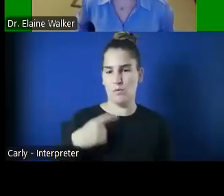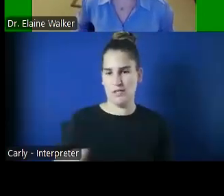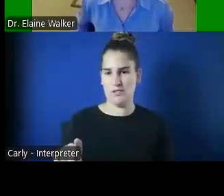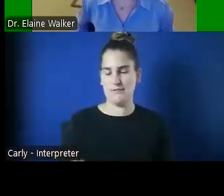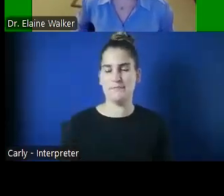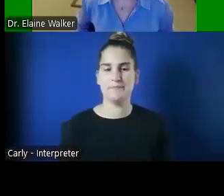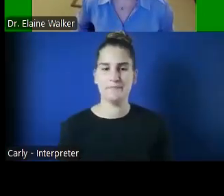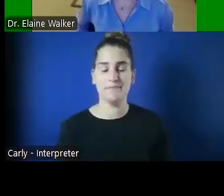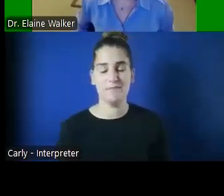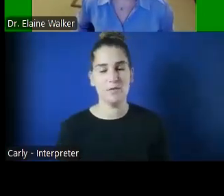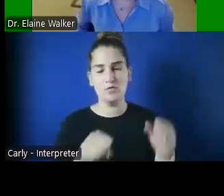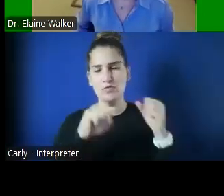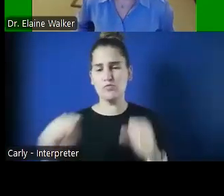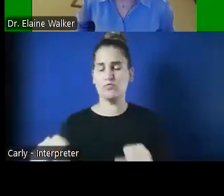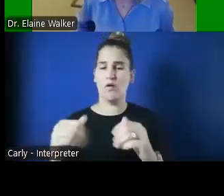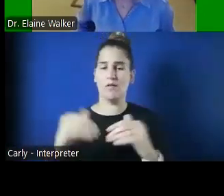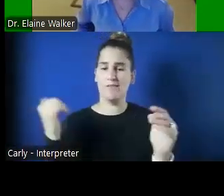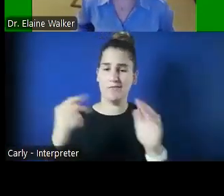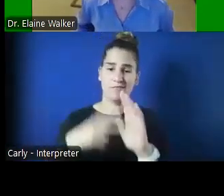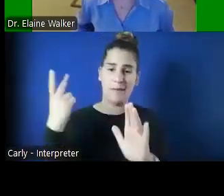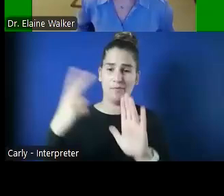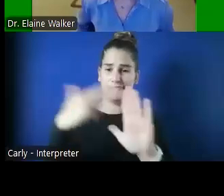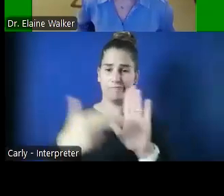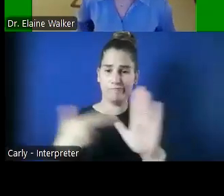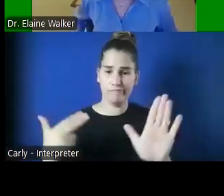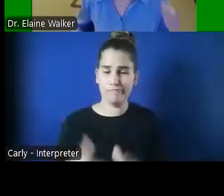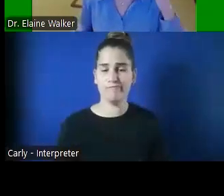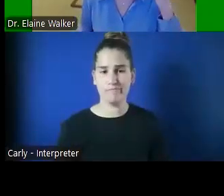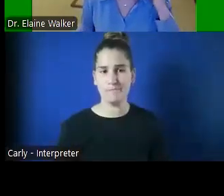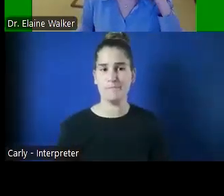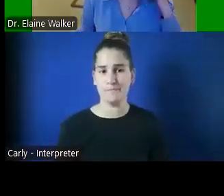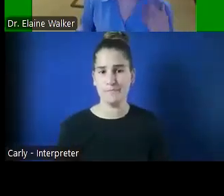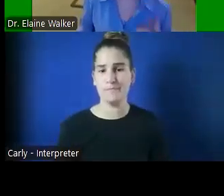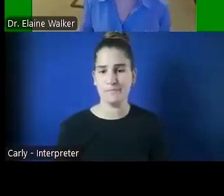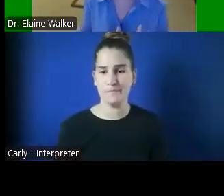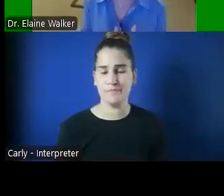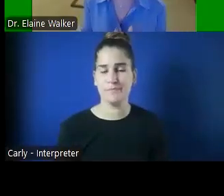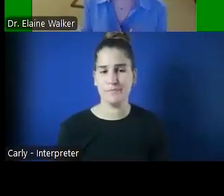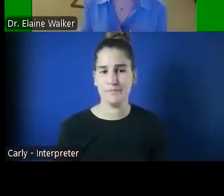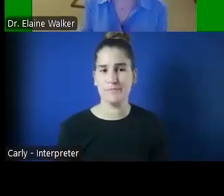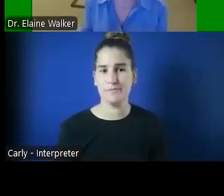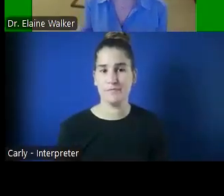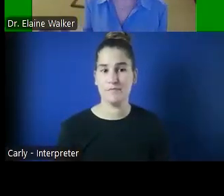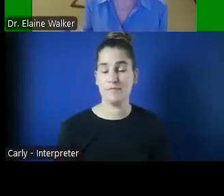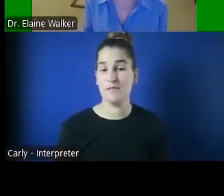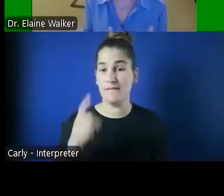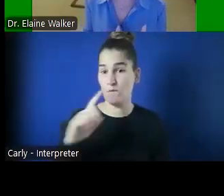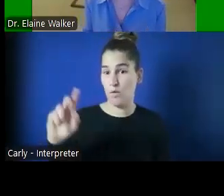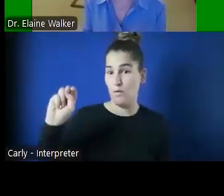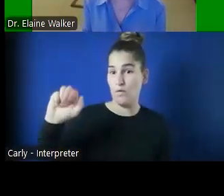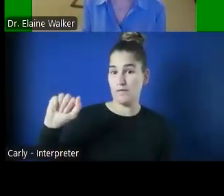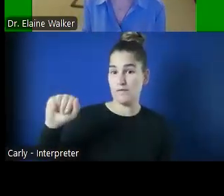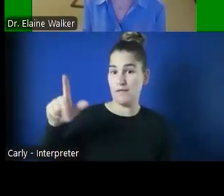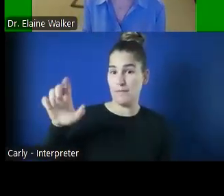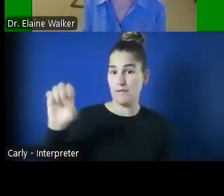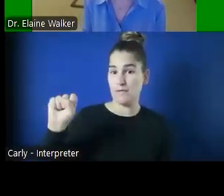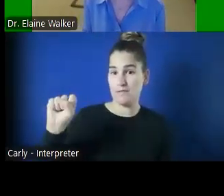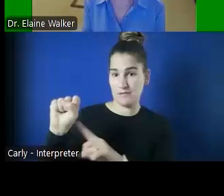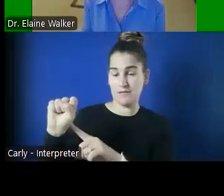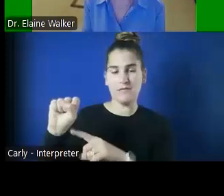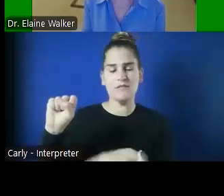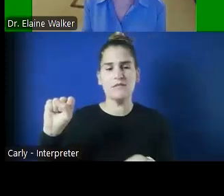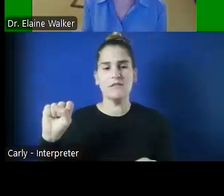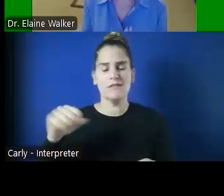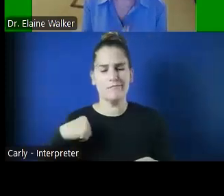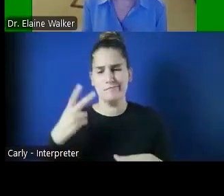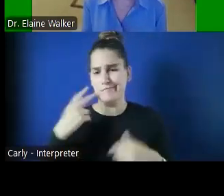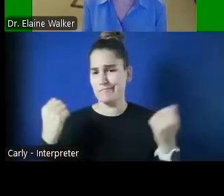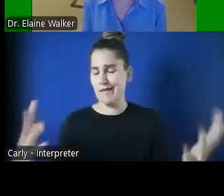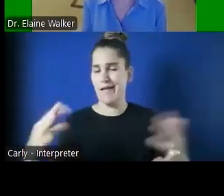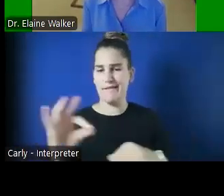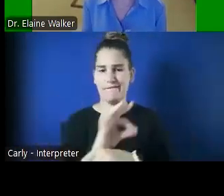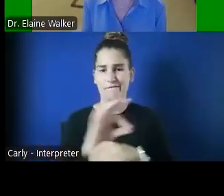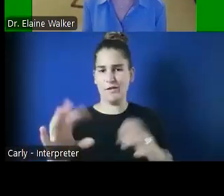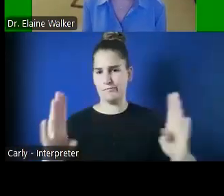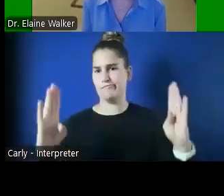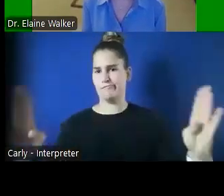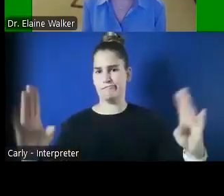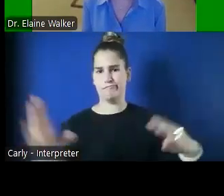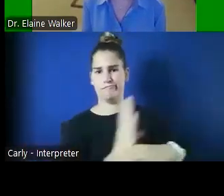comorbidity in Naples we have looked at a range of functional domains in particular those domains